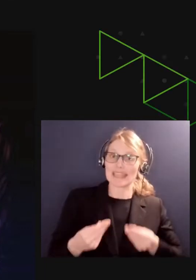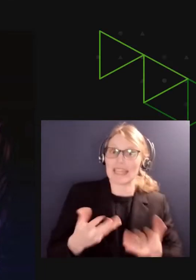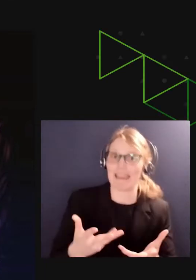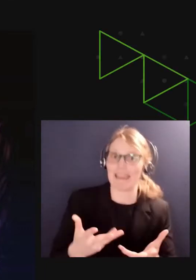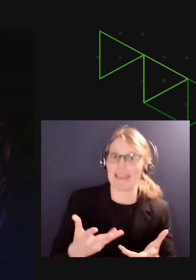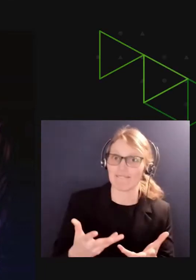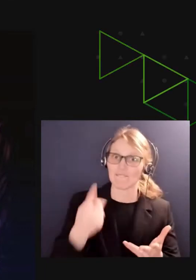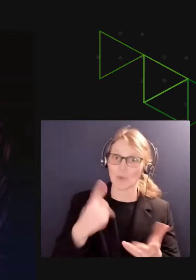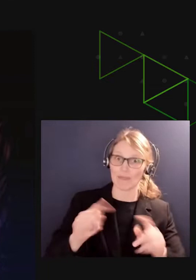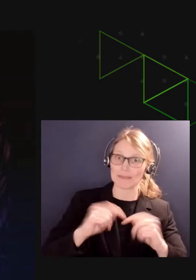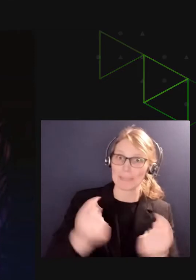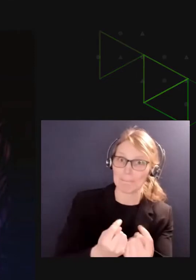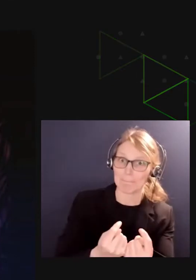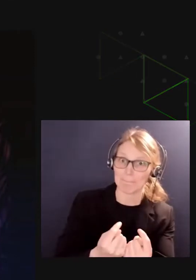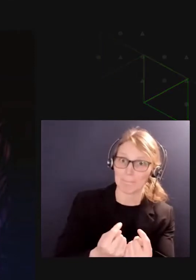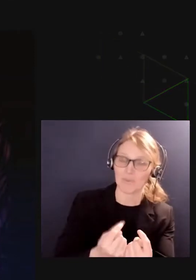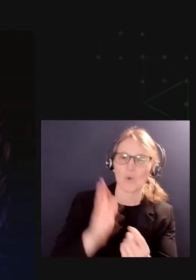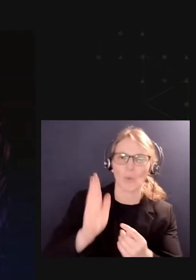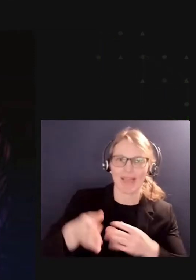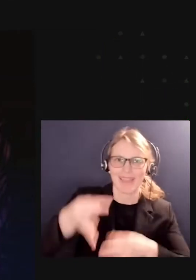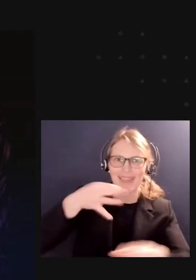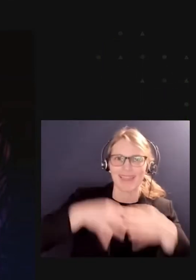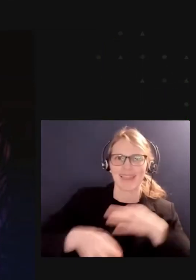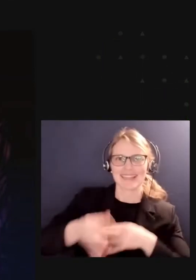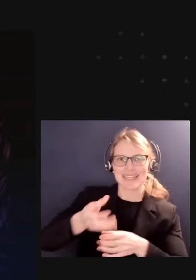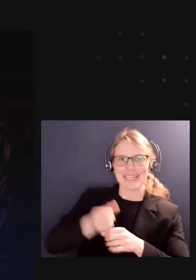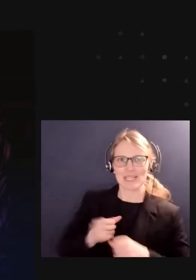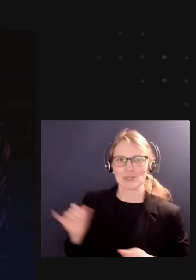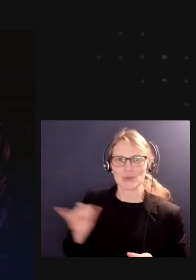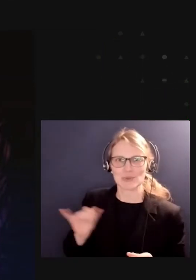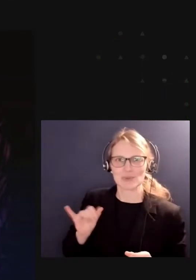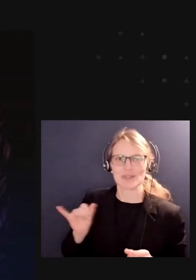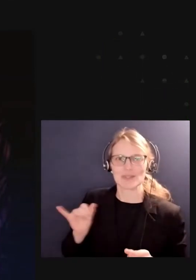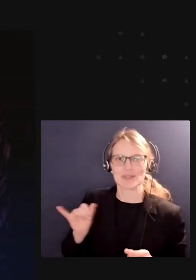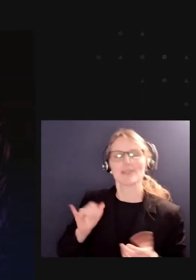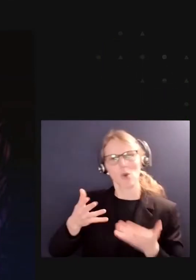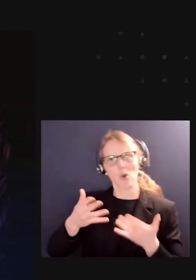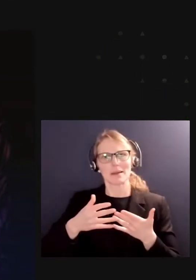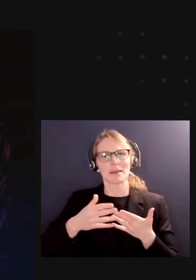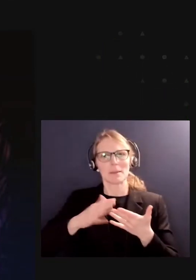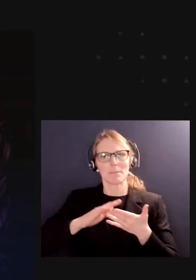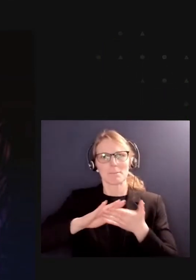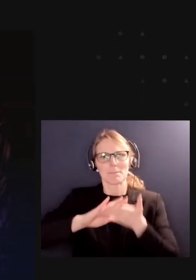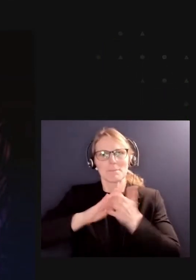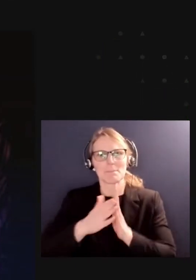And so it's very much about leading the kind of team that you want to build. If you want an inclusive team